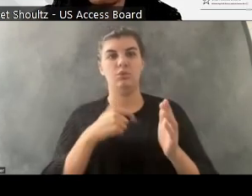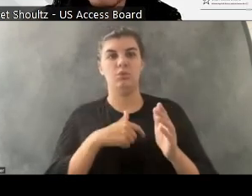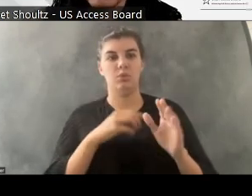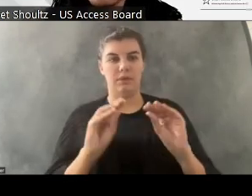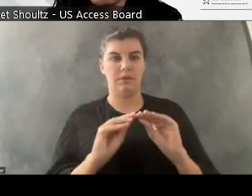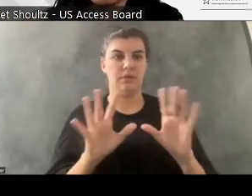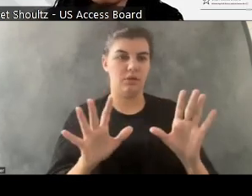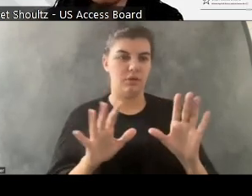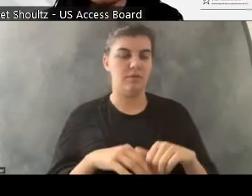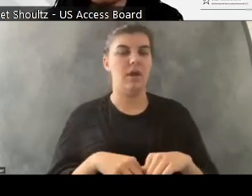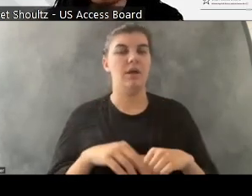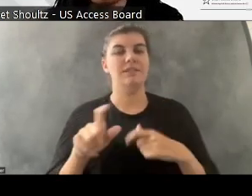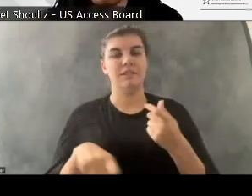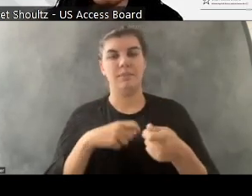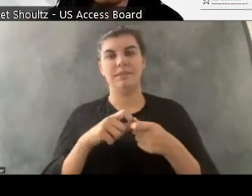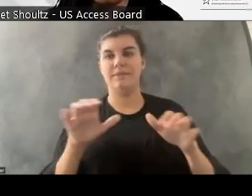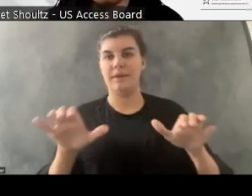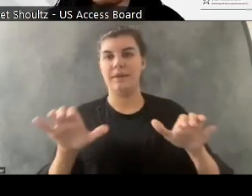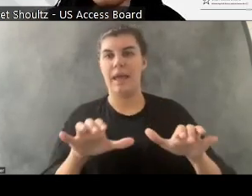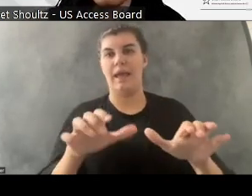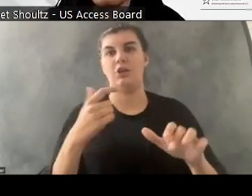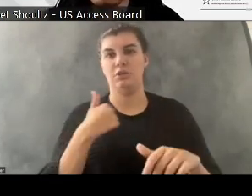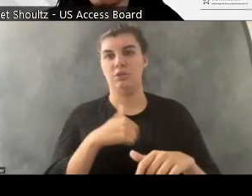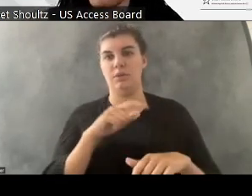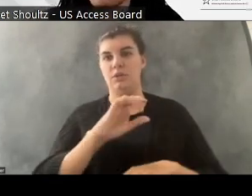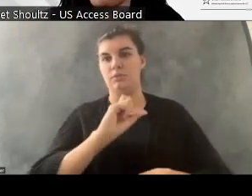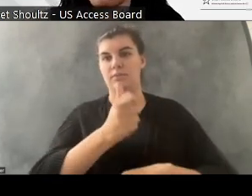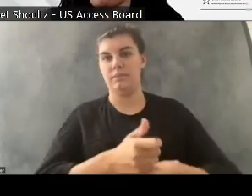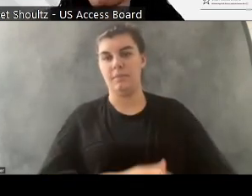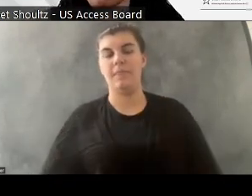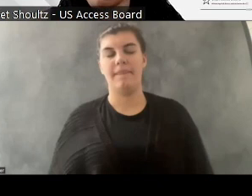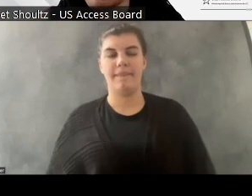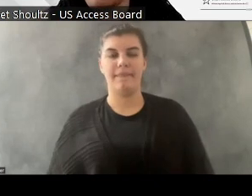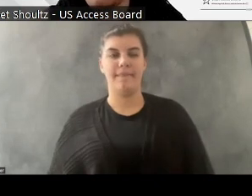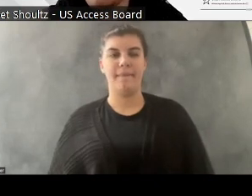specific actions that trigger the requirement to install accessible pedestrian signals.